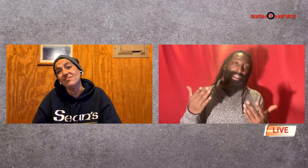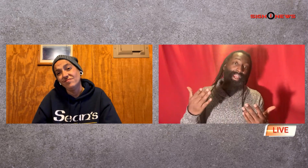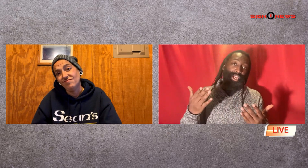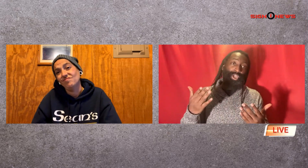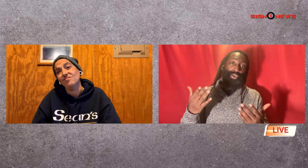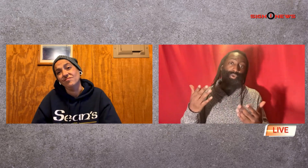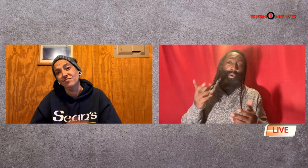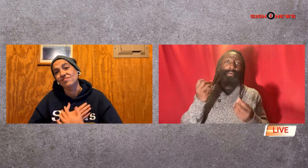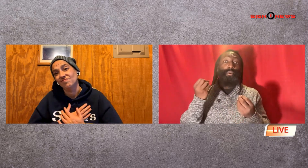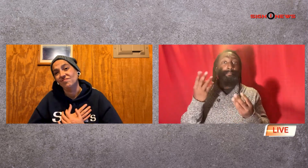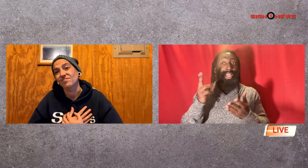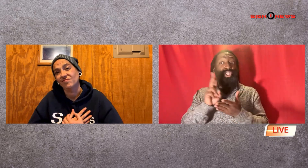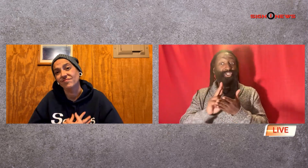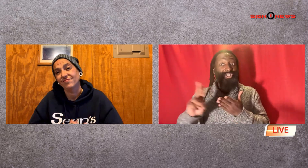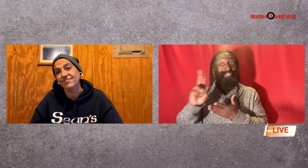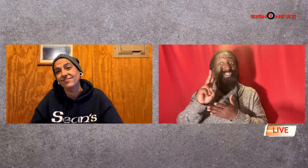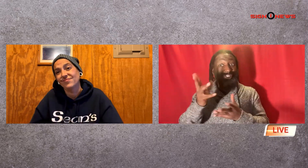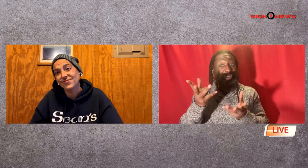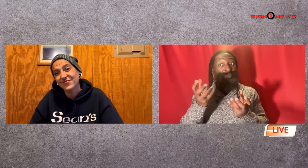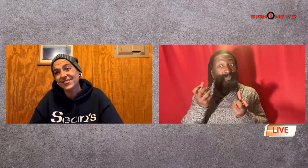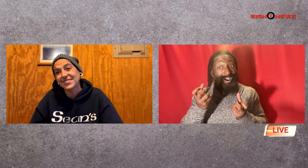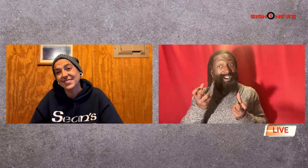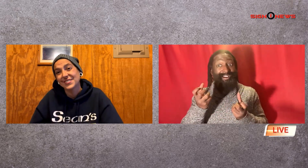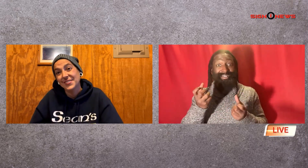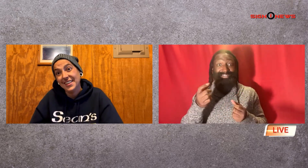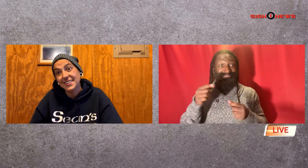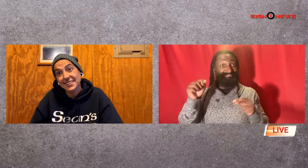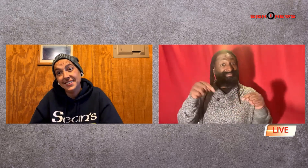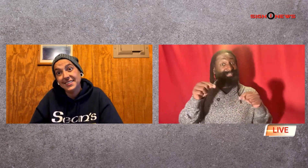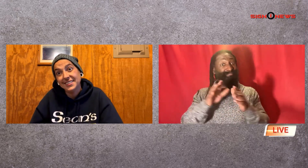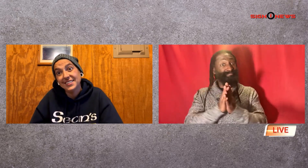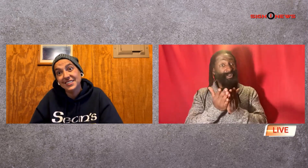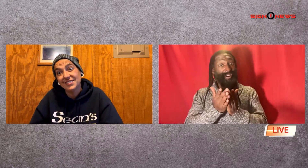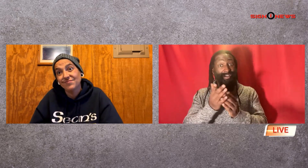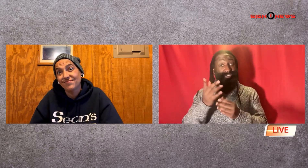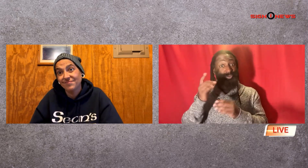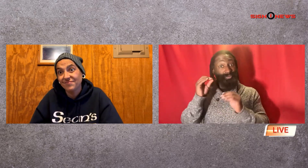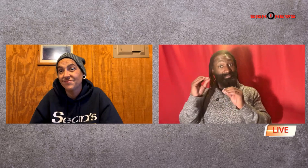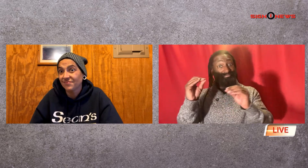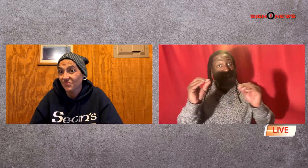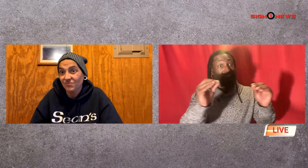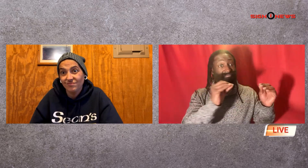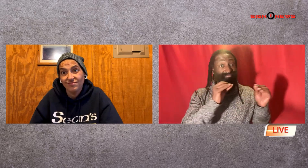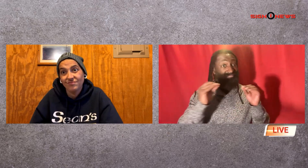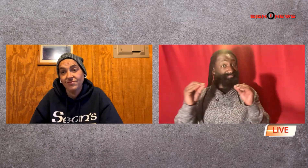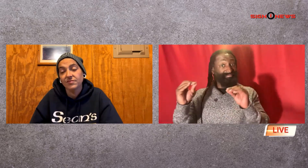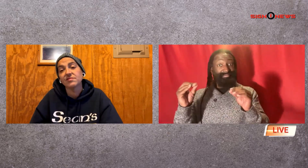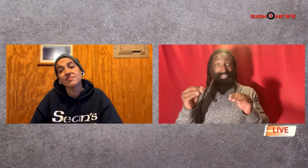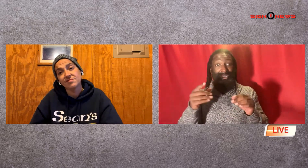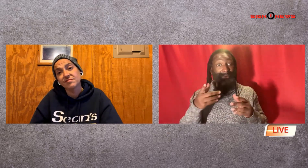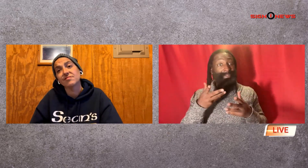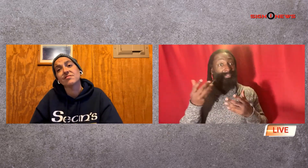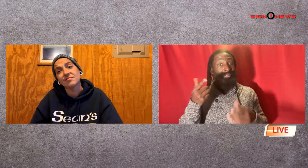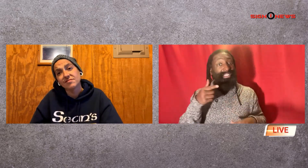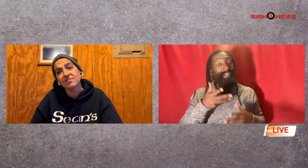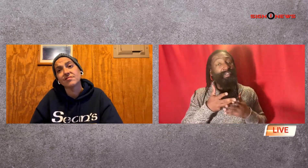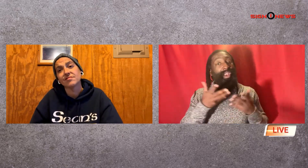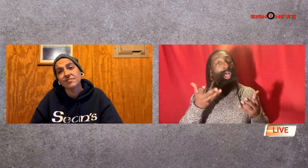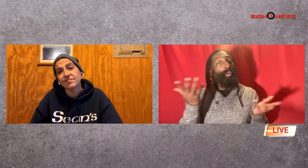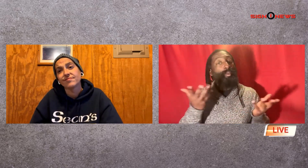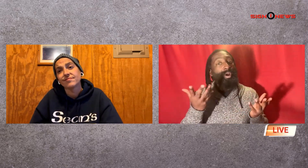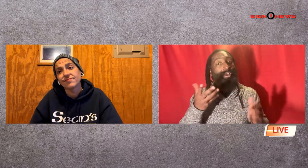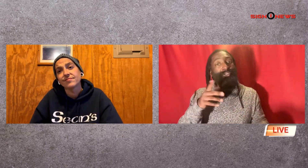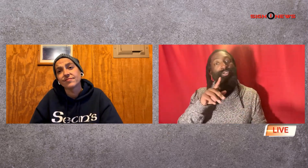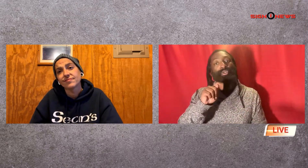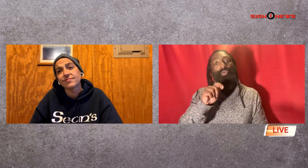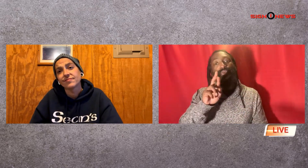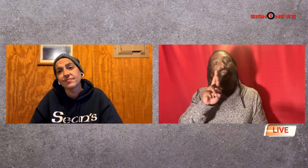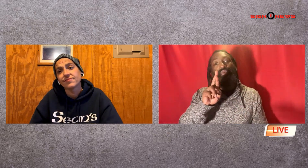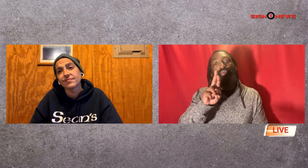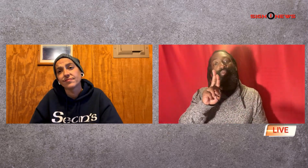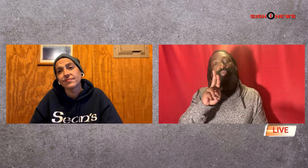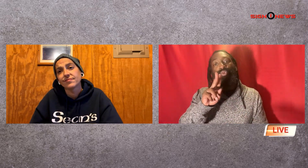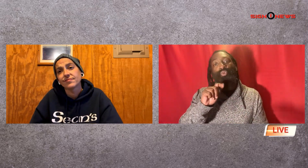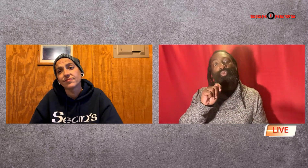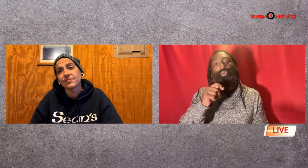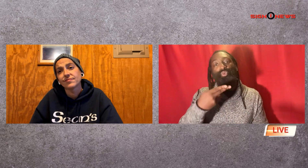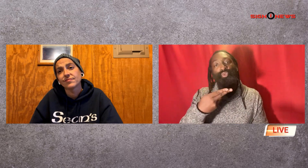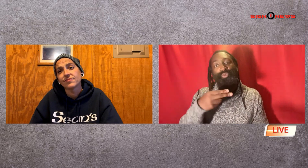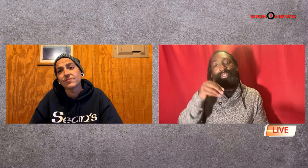that many universities now want this book to teach